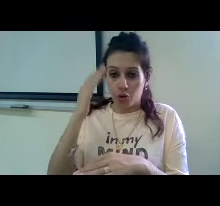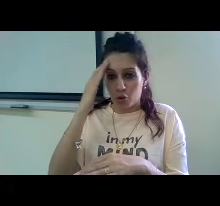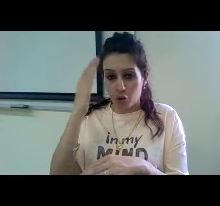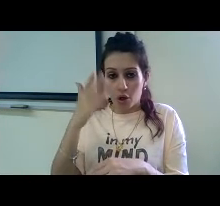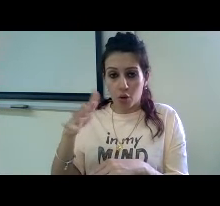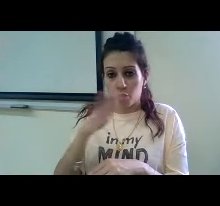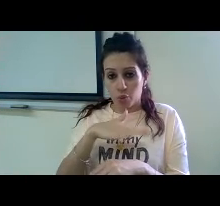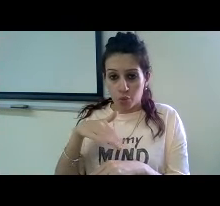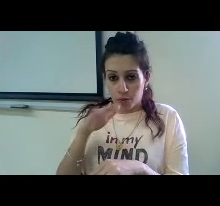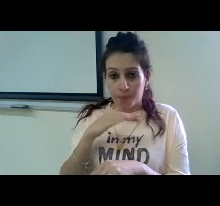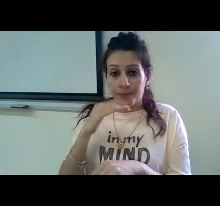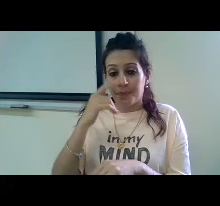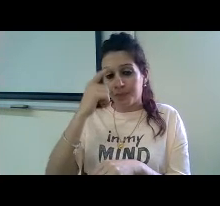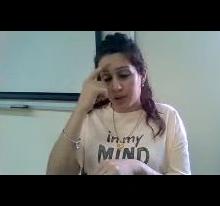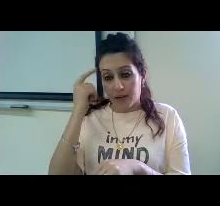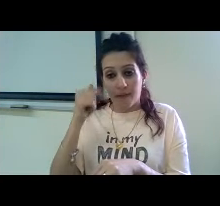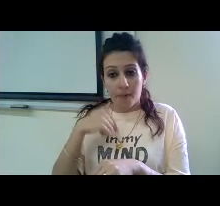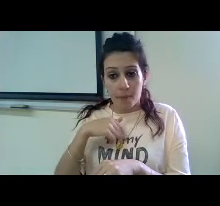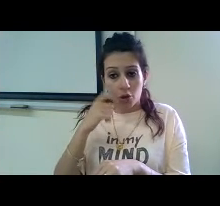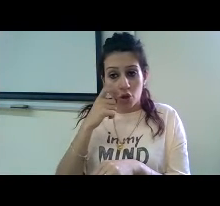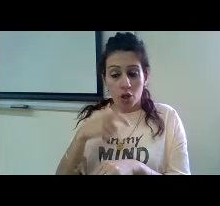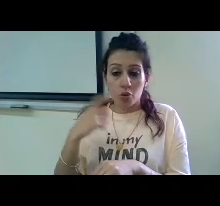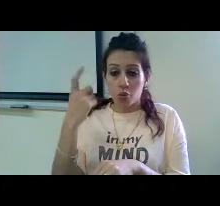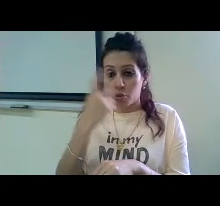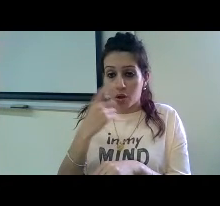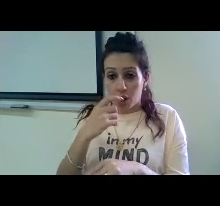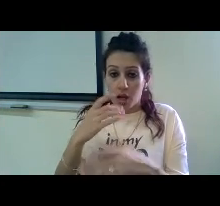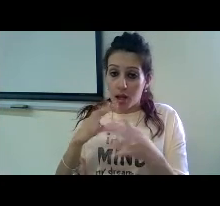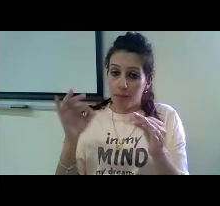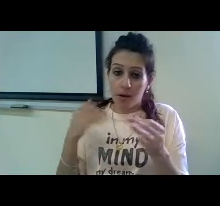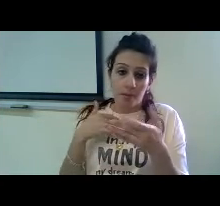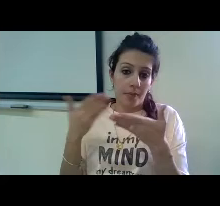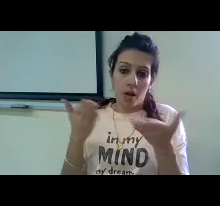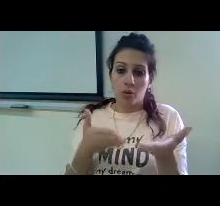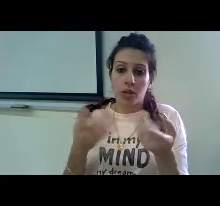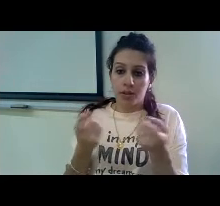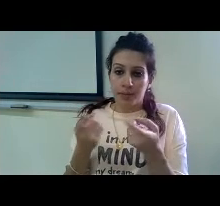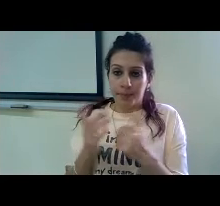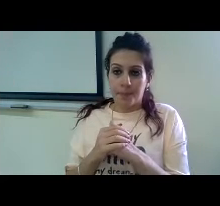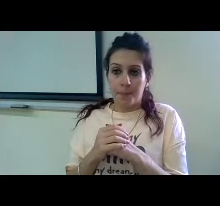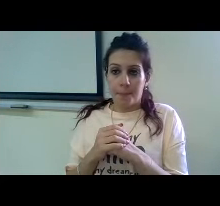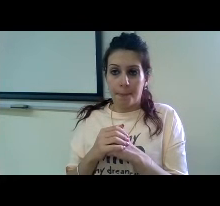So the home learning should focus on life skill education.